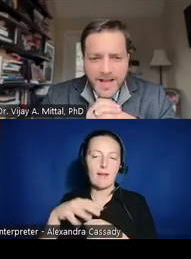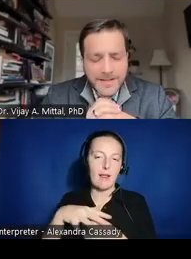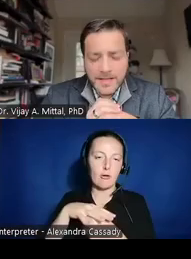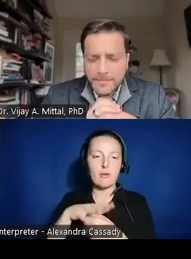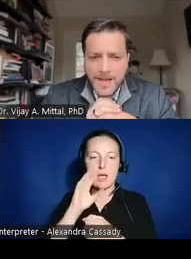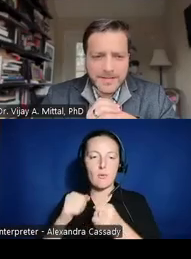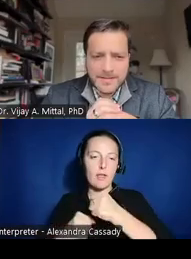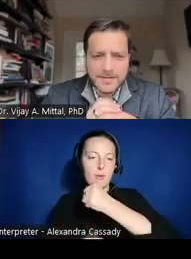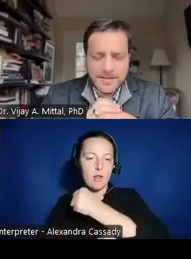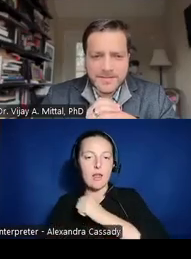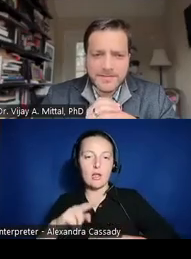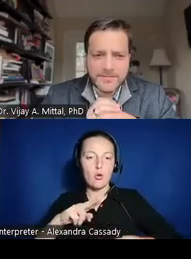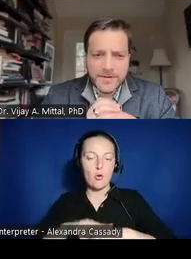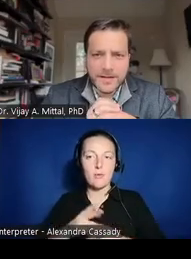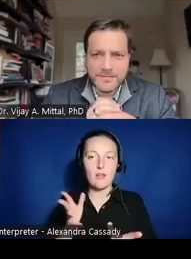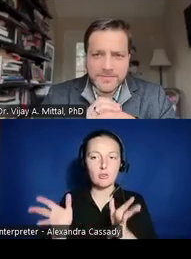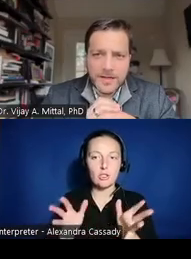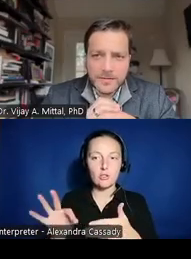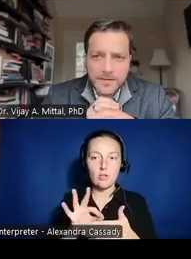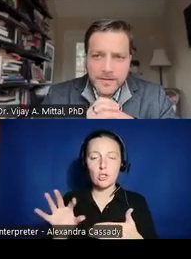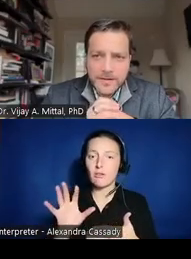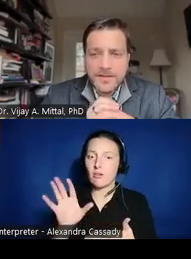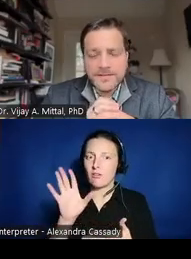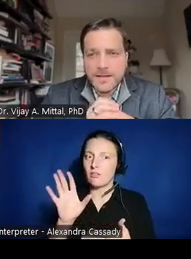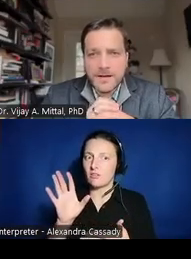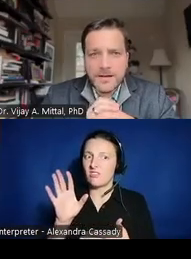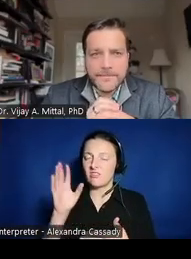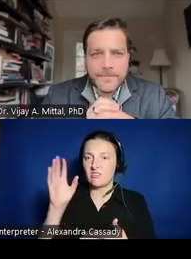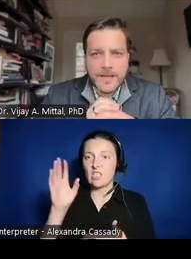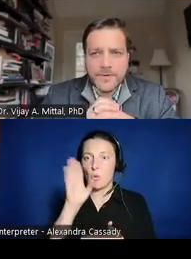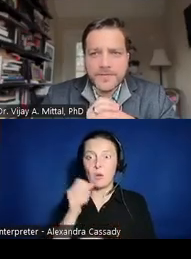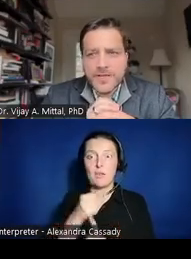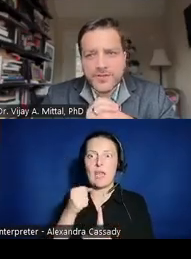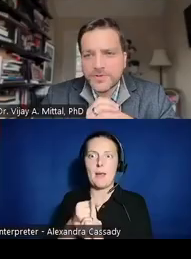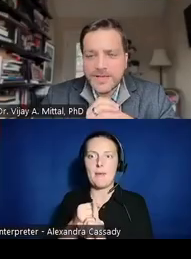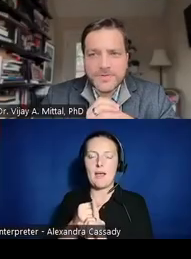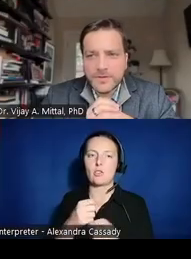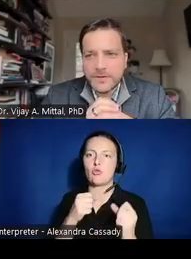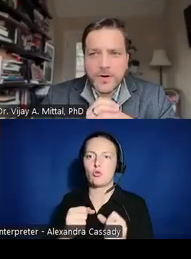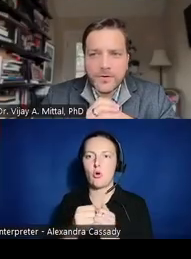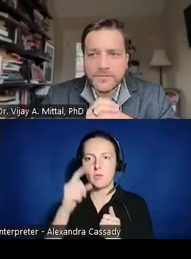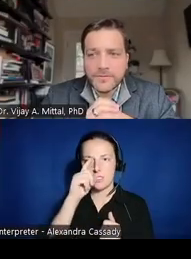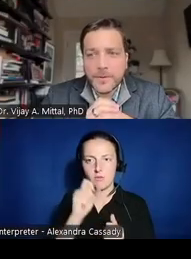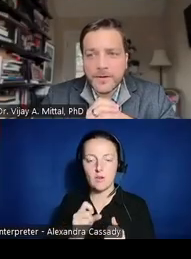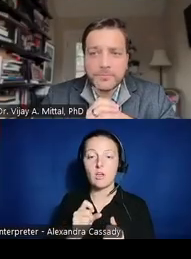highly impacted in schizophrenia as well. Things um involved in gesture perception involve inferior